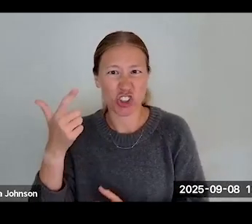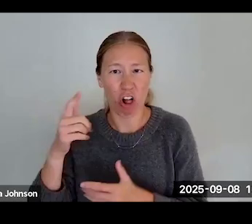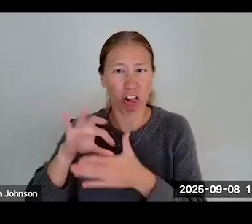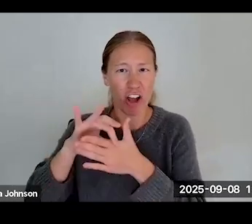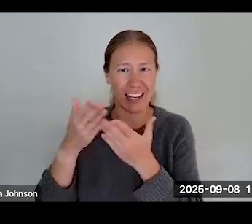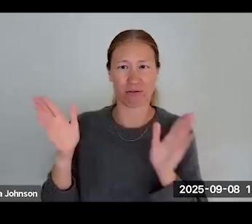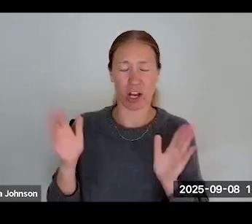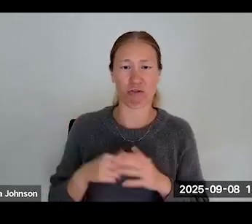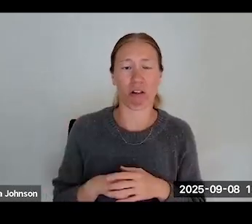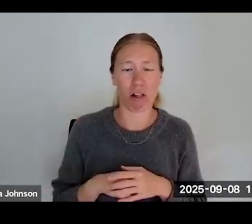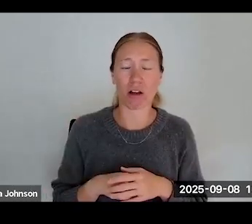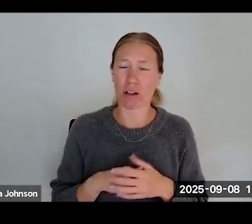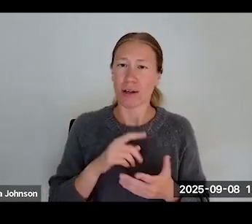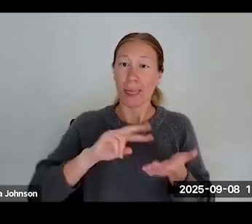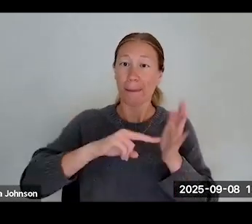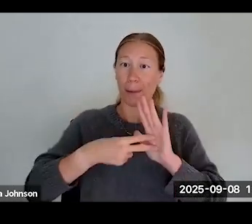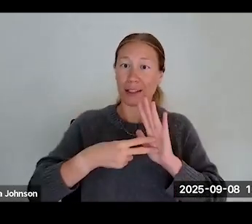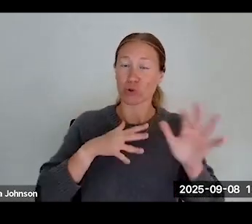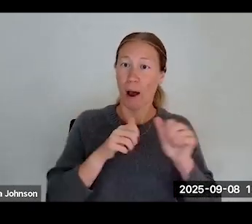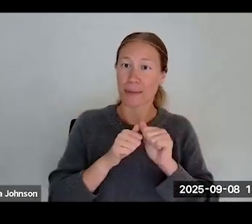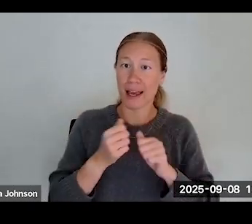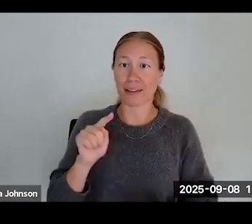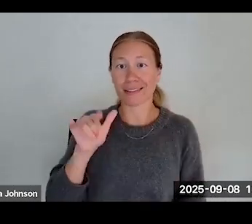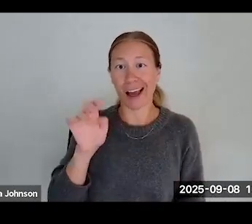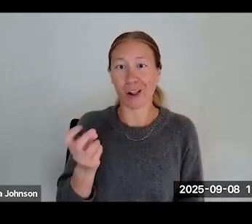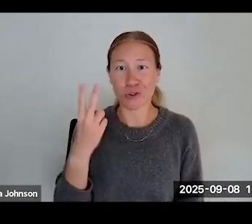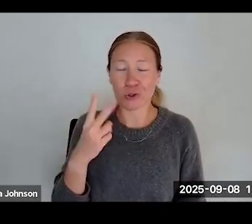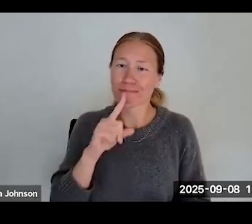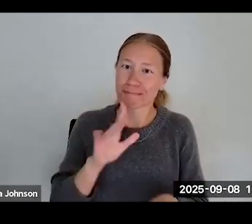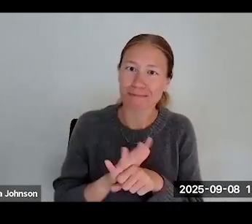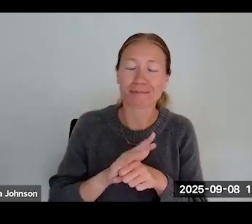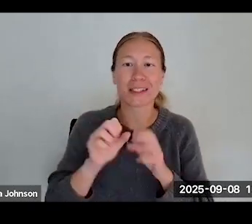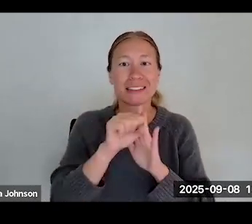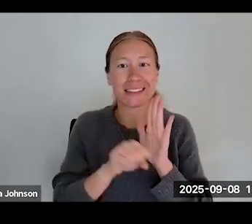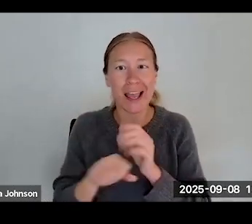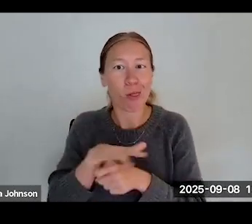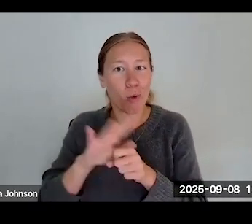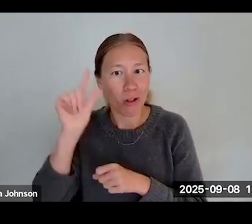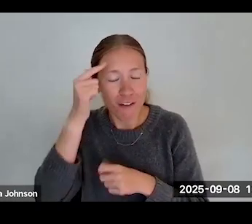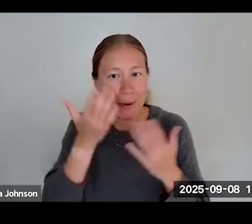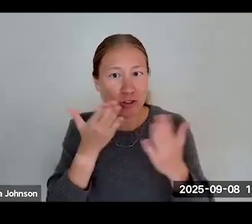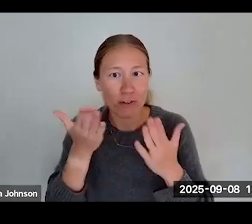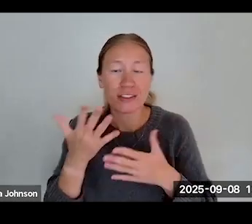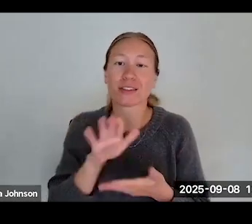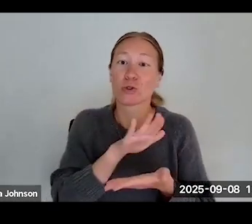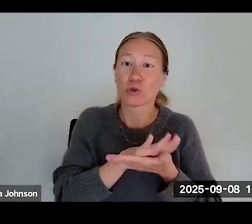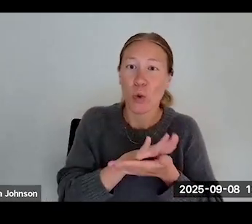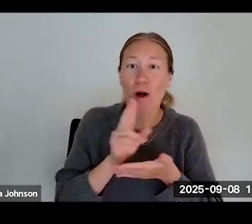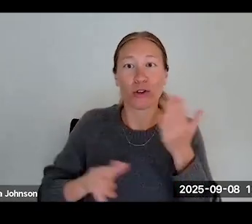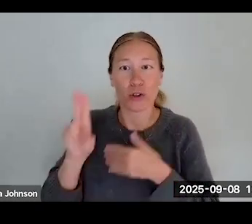The purpose of the updates to Title II are to ensure that state and local government services, including school and university websites,